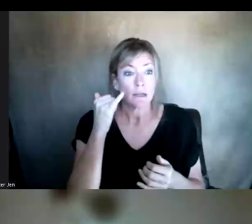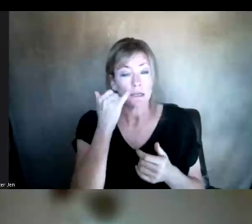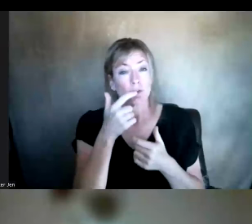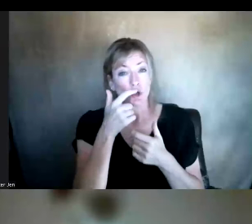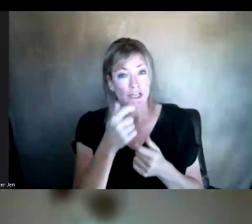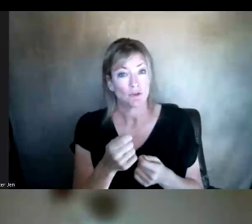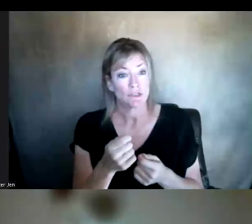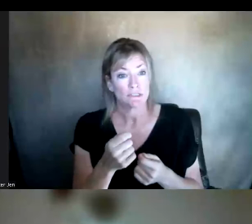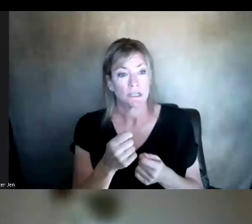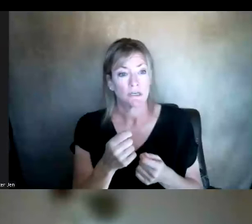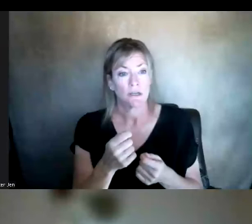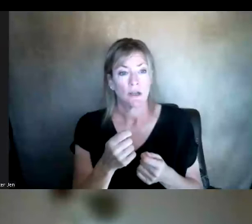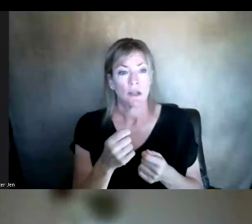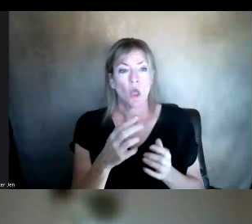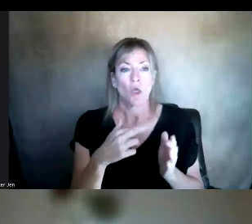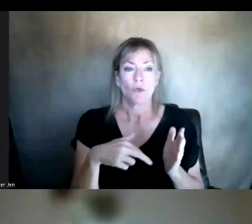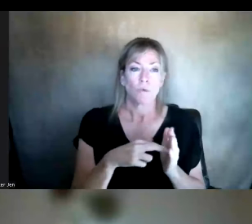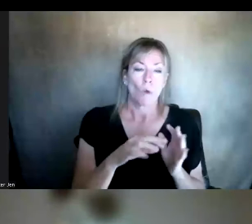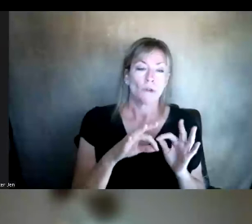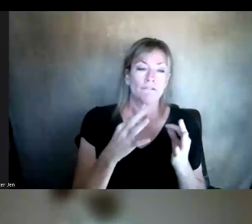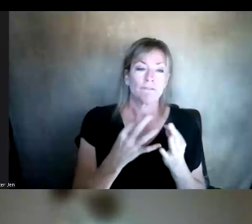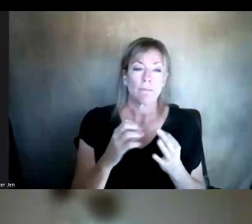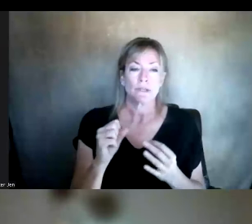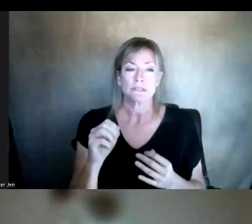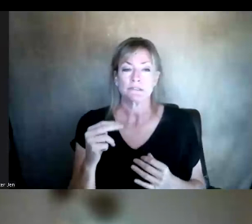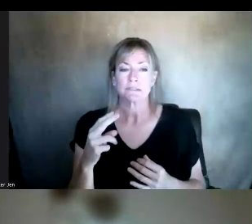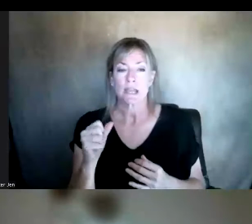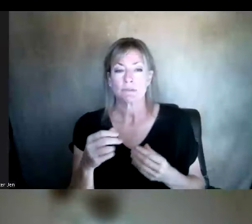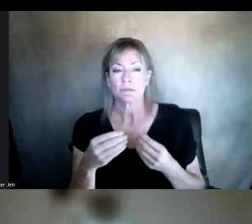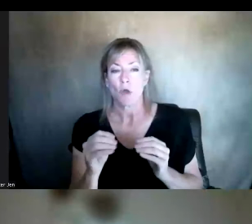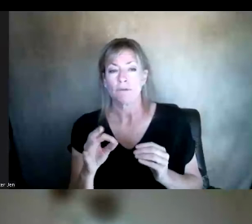THEM, IT IS THE ROLE OF FAMILY'S IN SAMHSA'S OFFICE HAS HAPPENED.